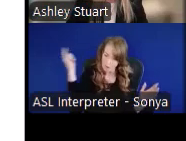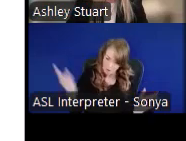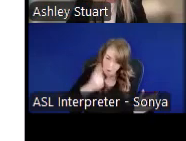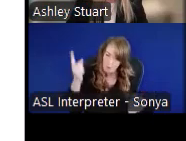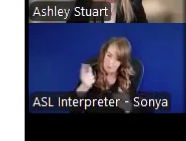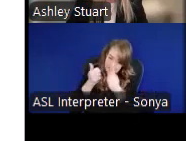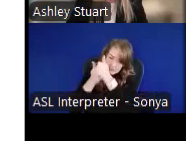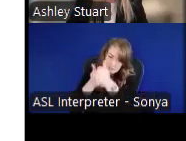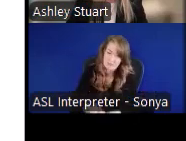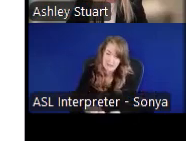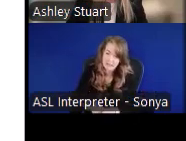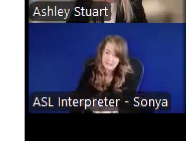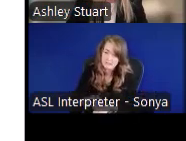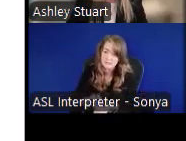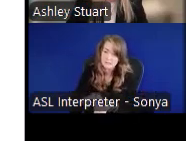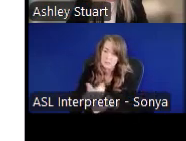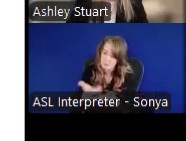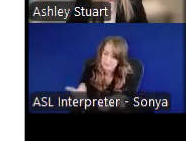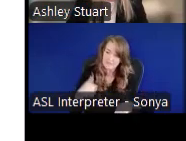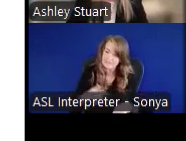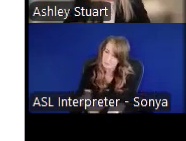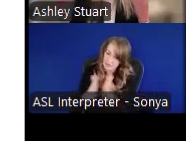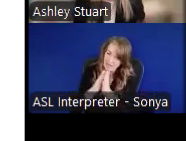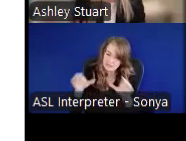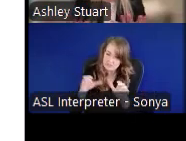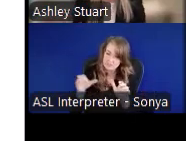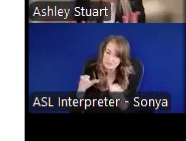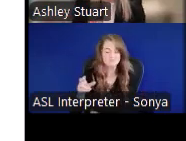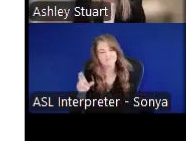with the things that are asked of us. So especially expecting